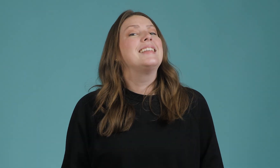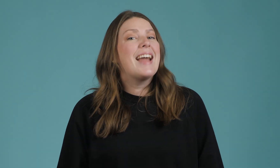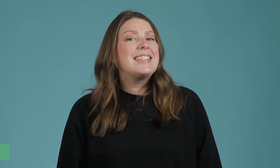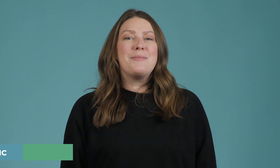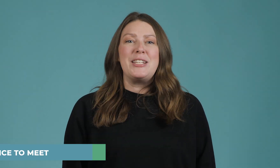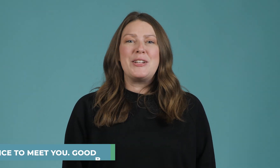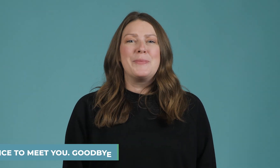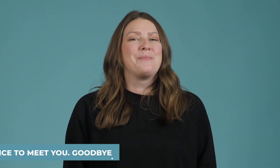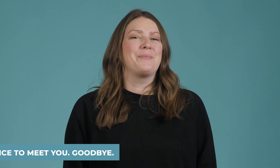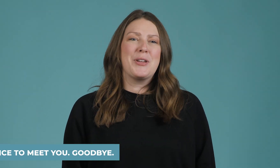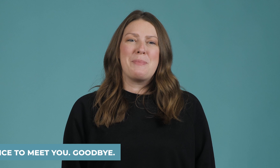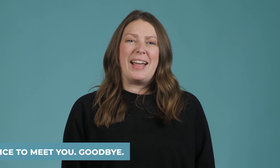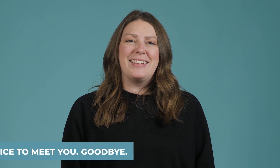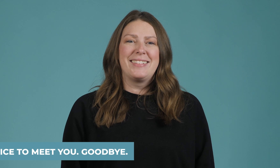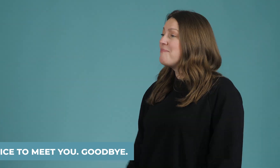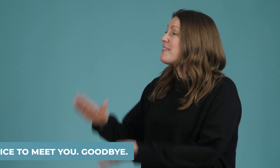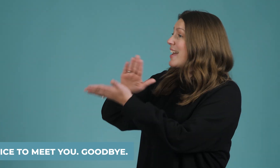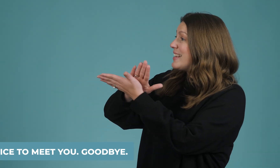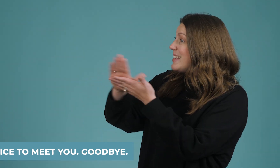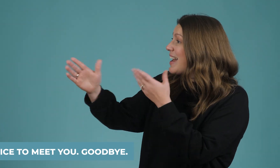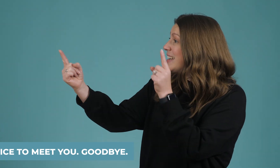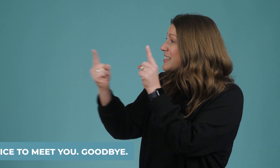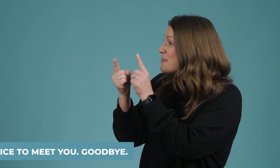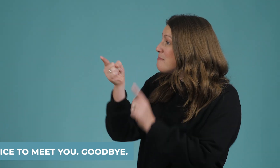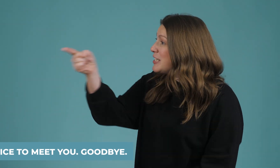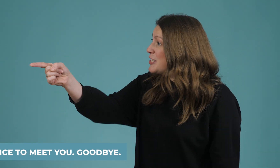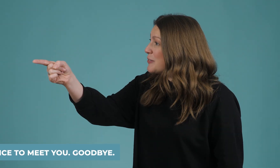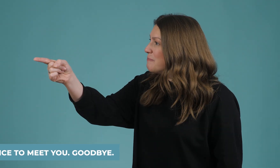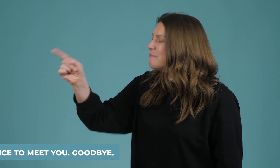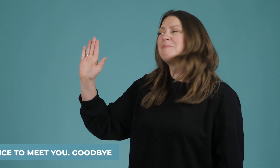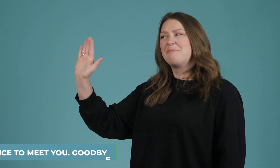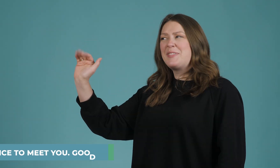Nice to meet you. Goodbye. Nice to meet you.